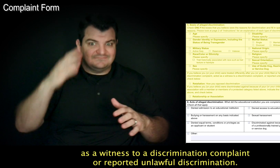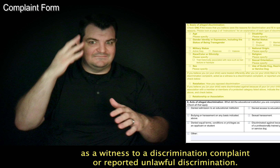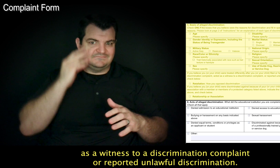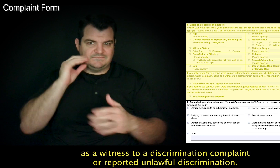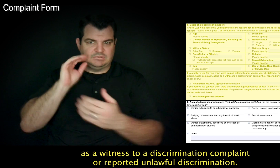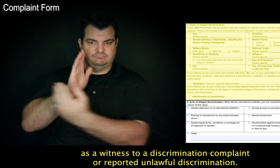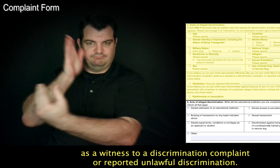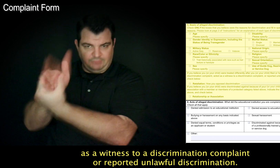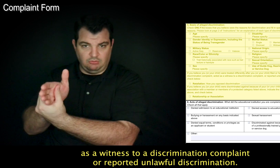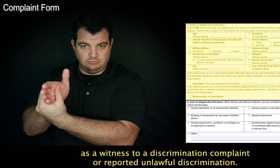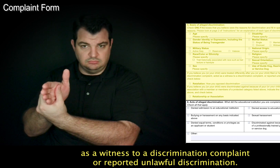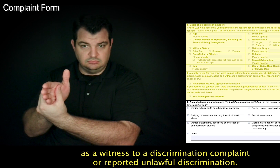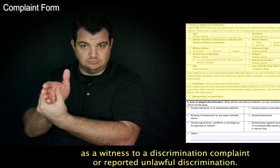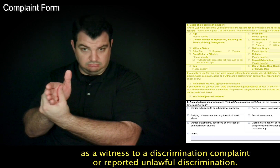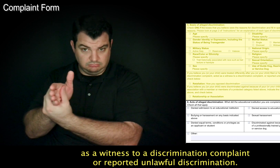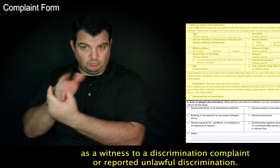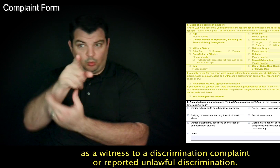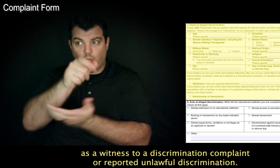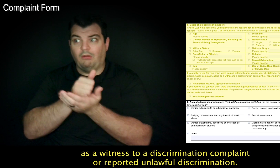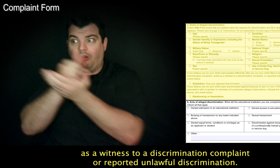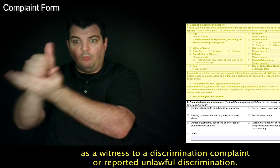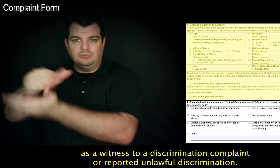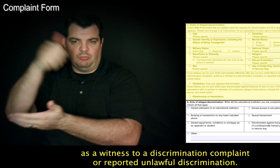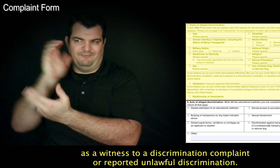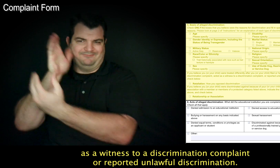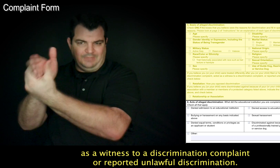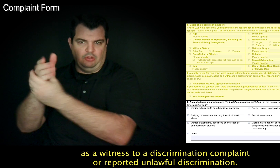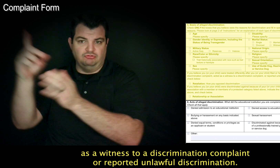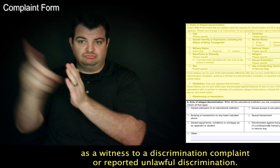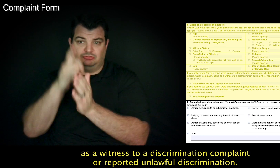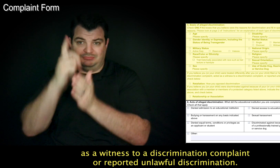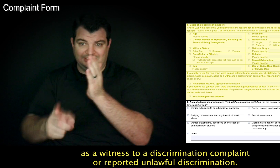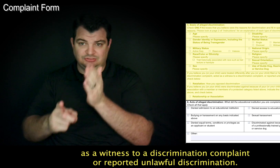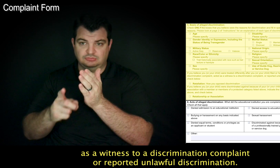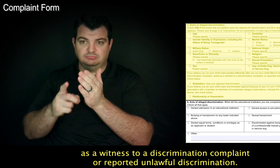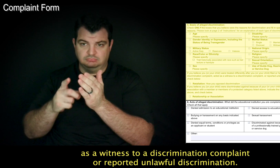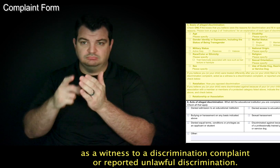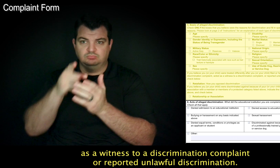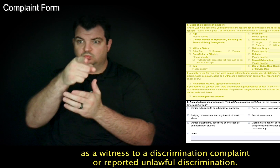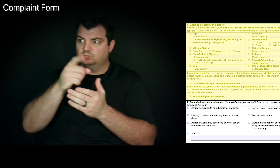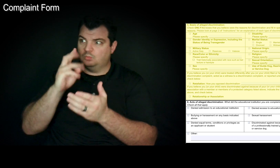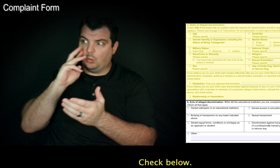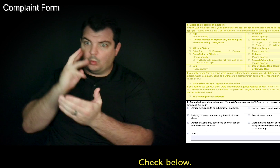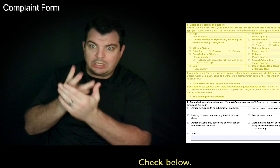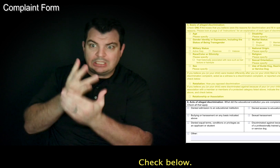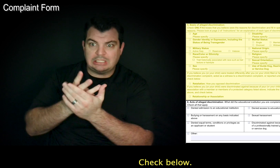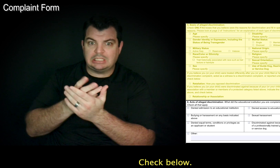as a witness to a discrimination complaint or reported unlawful discrimination. Check below.